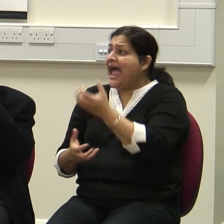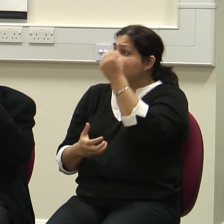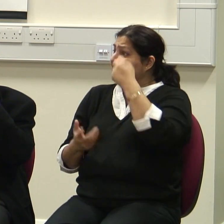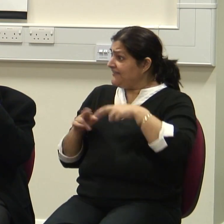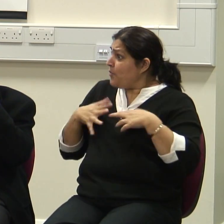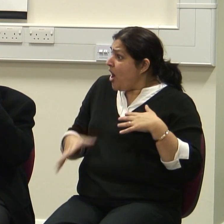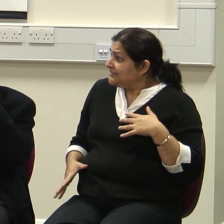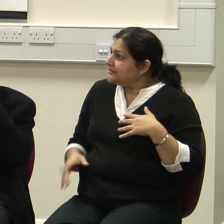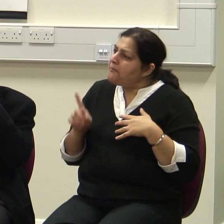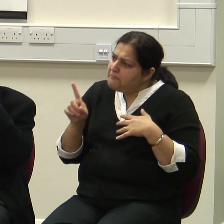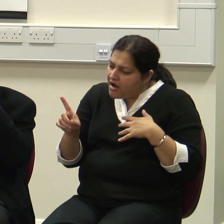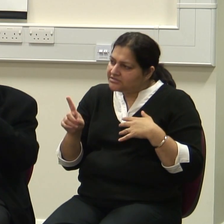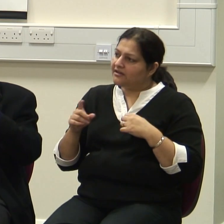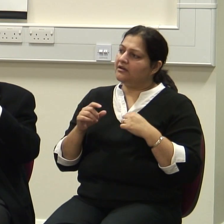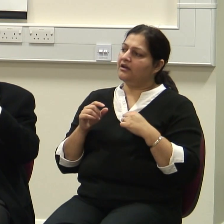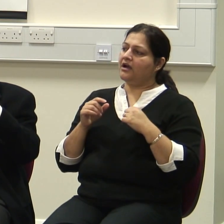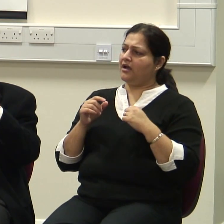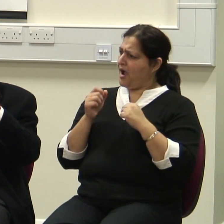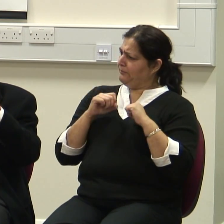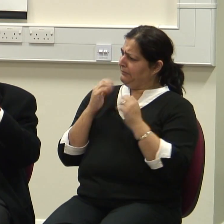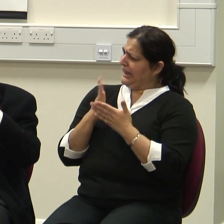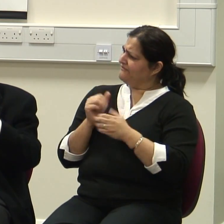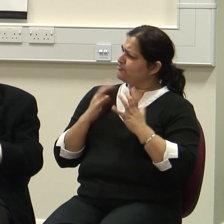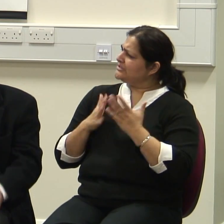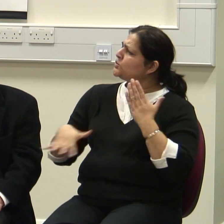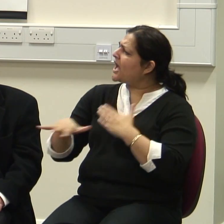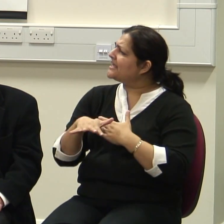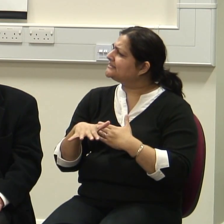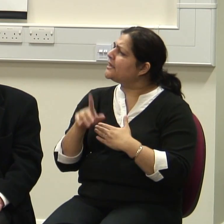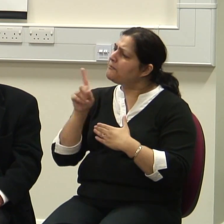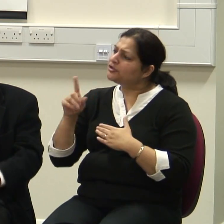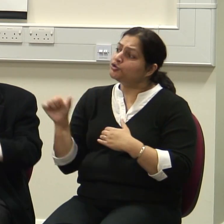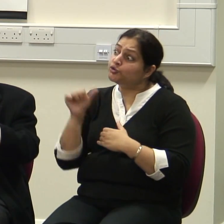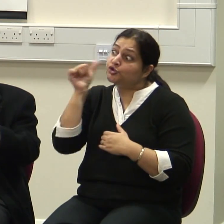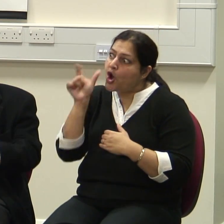know what you are doing but, if not, that’s your problem. After all, getting married is